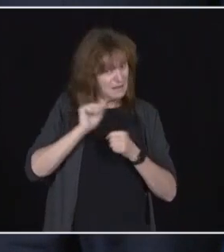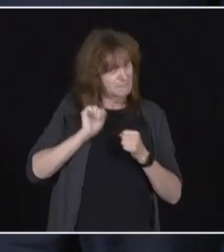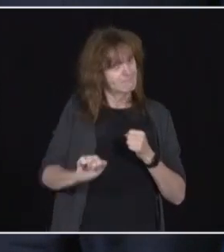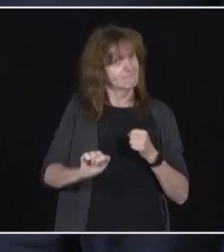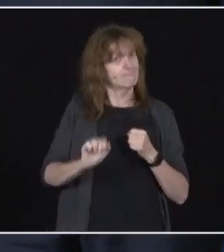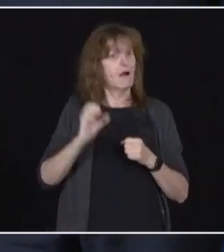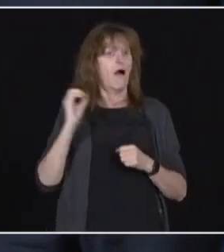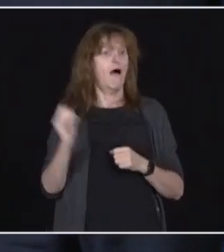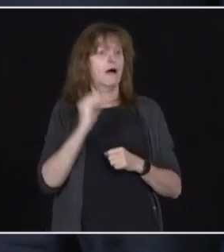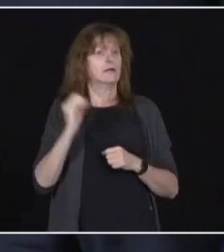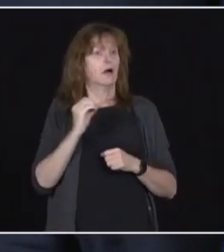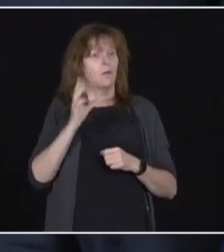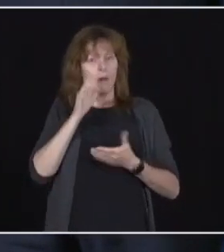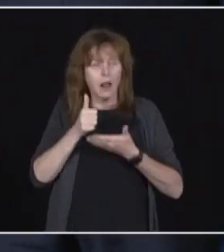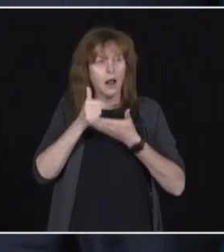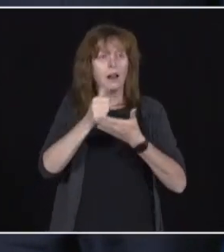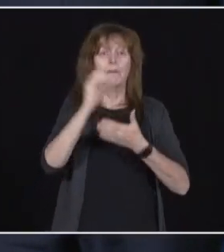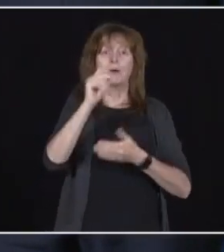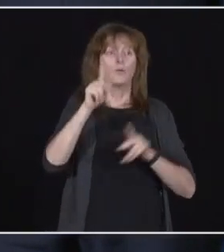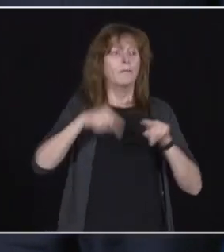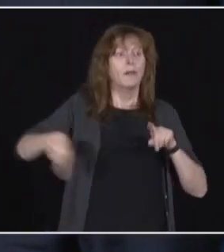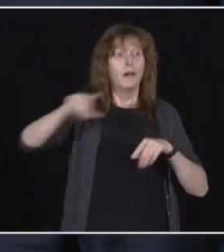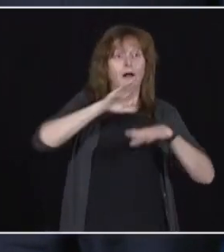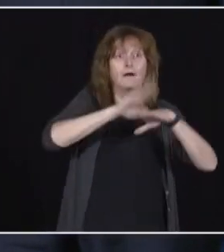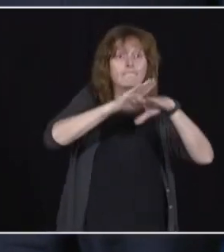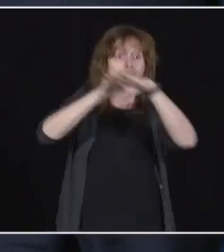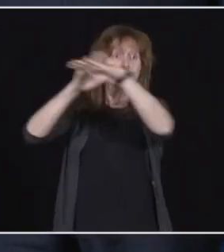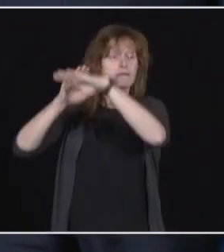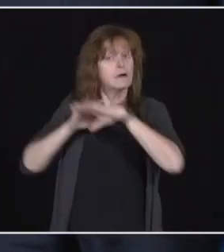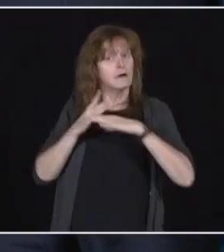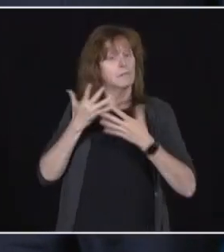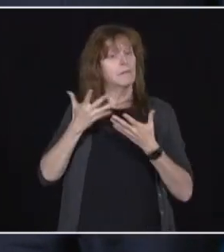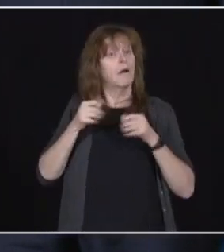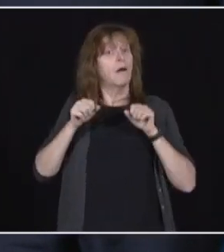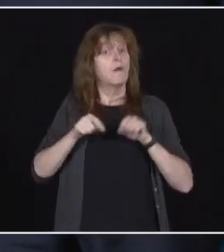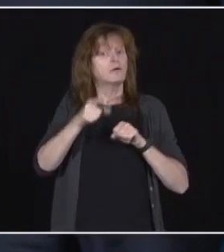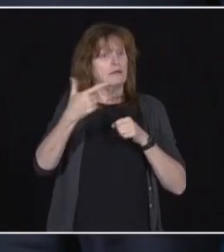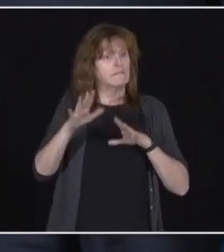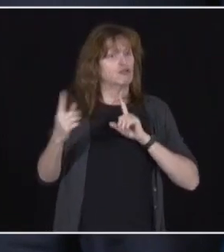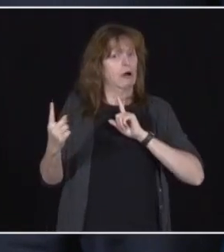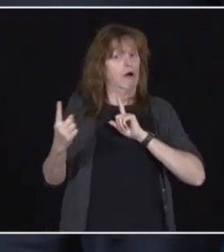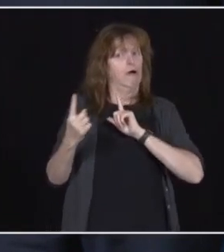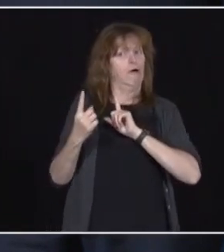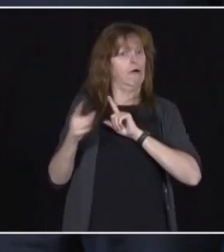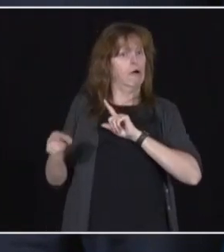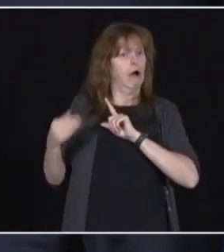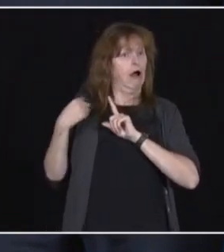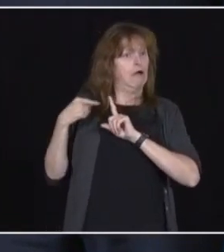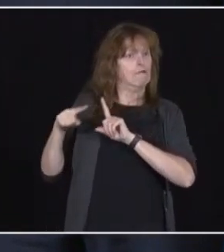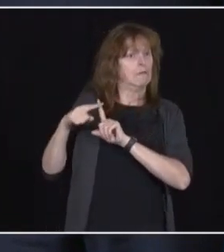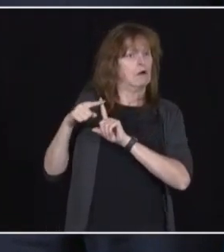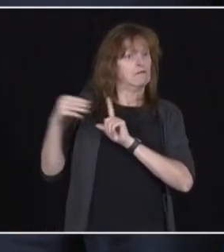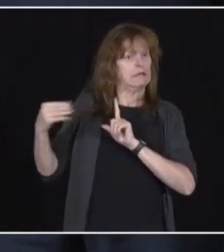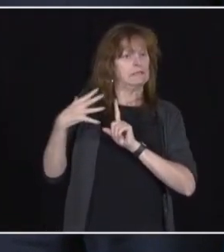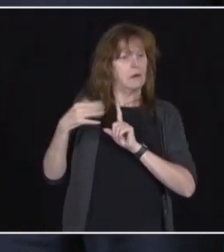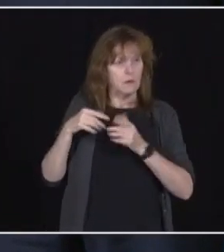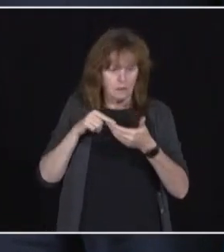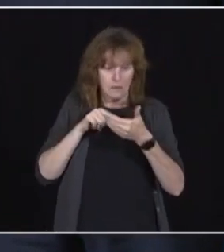A made in Ontario app will equip the public with a new and innovative tool to alert them when they may have been exposed to COVID-19.